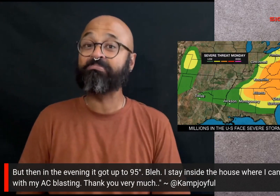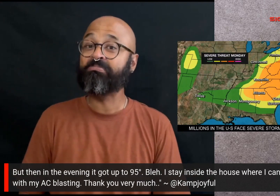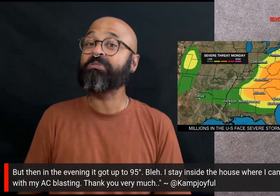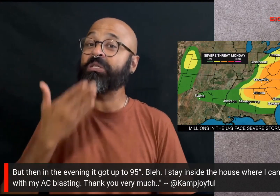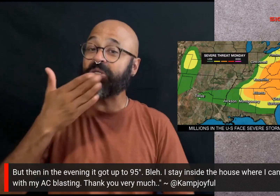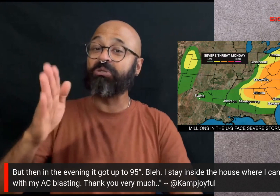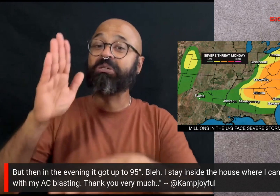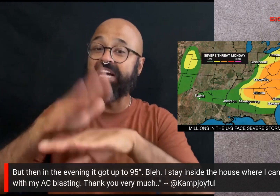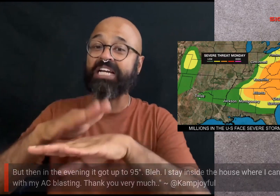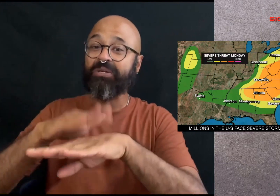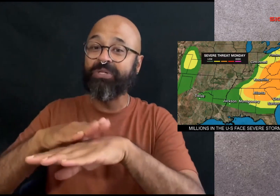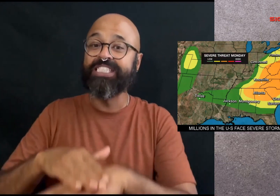Great advice Camp Joyful